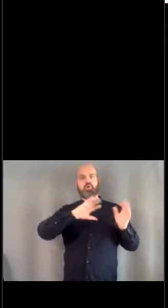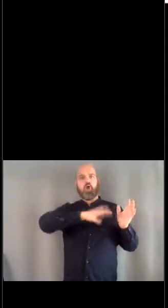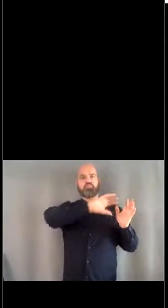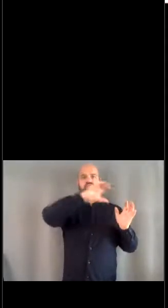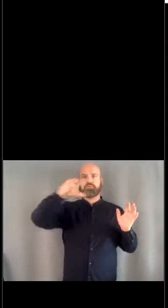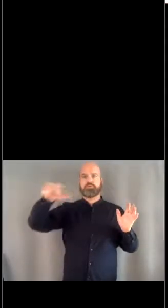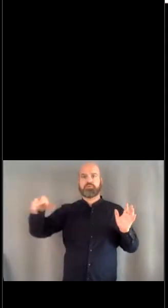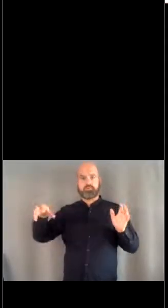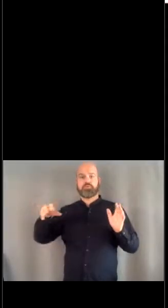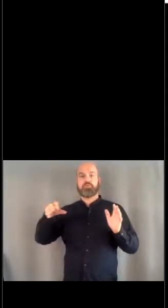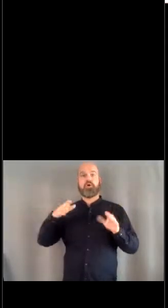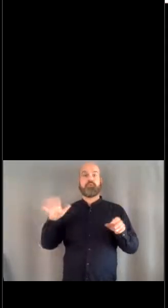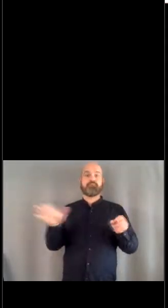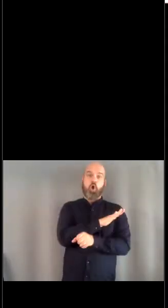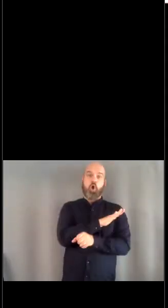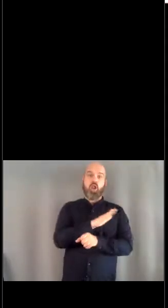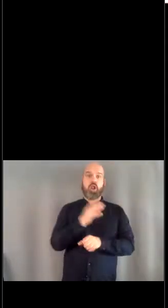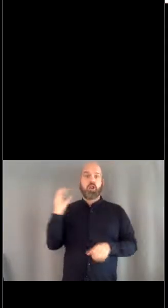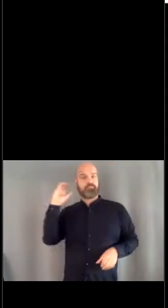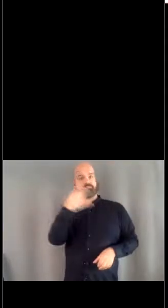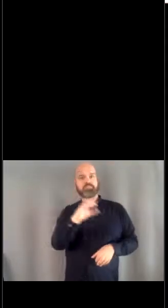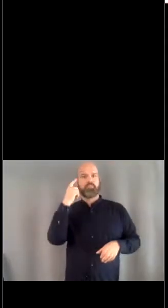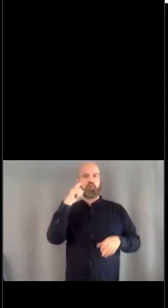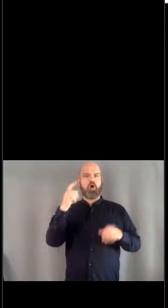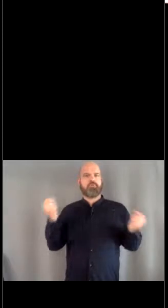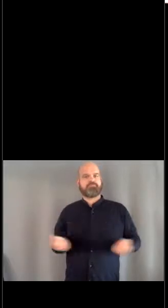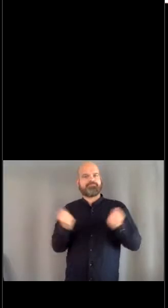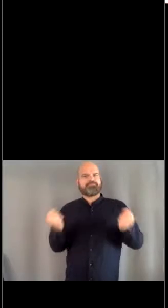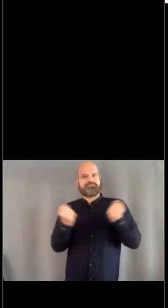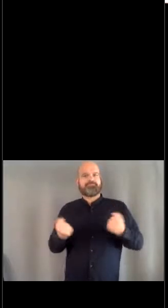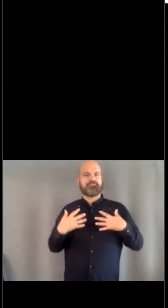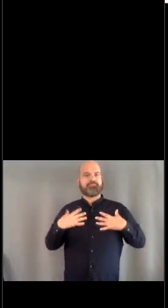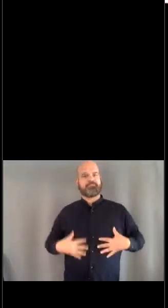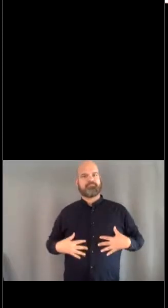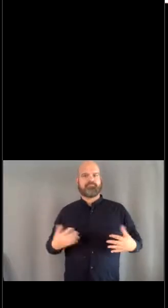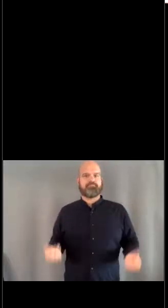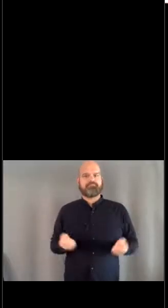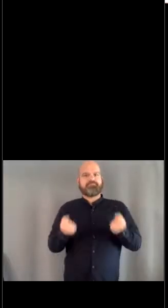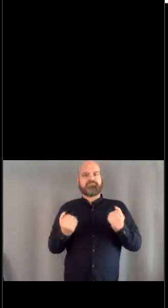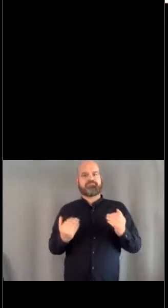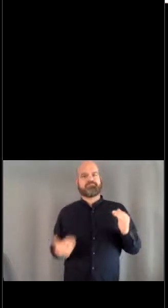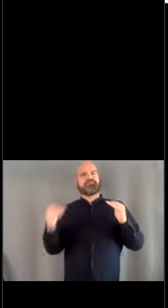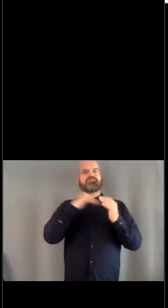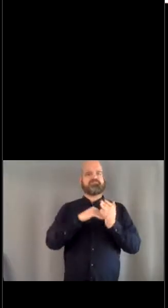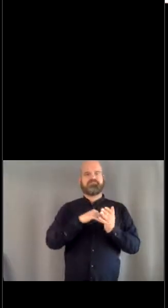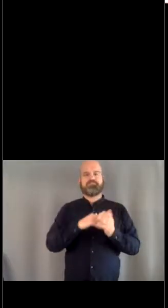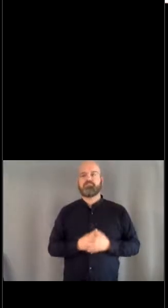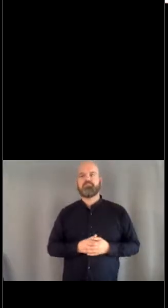and assistive devices and these are the things that are the major costs of disability.